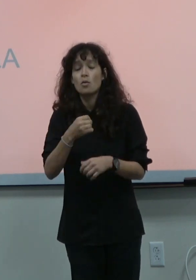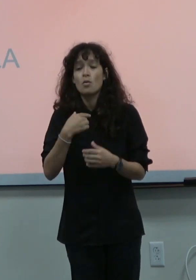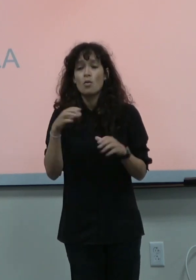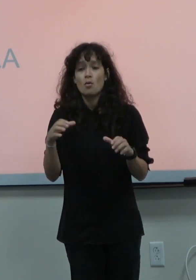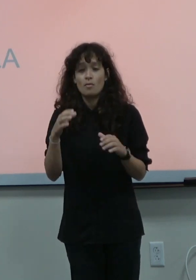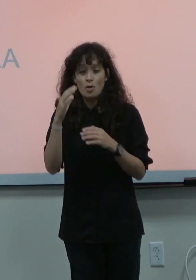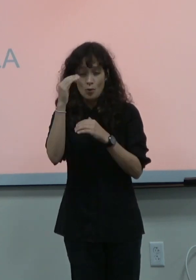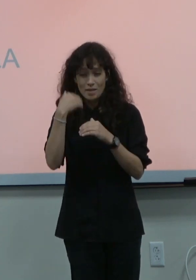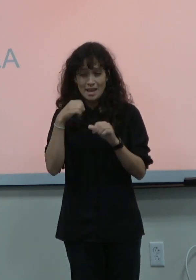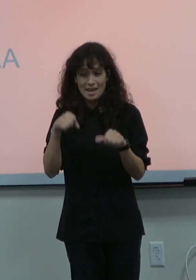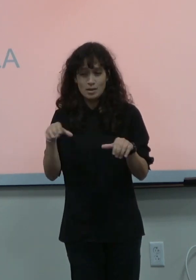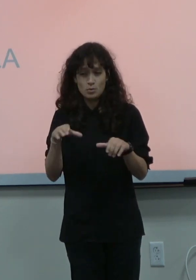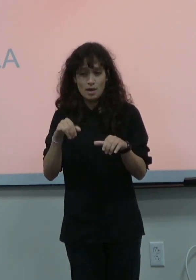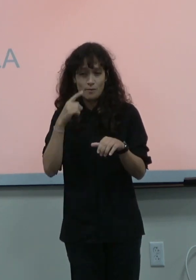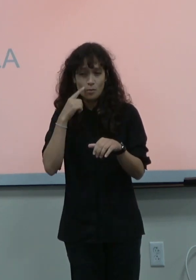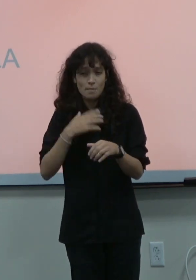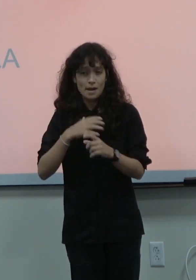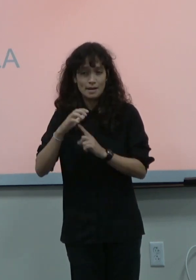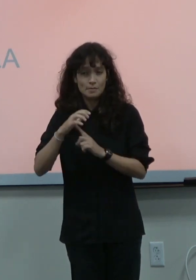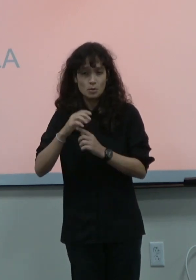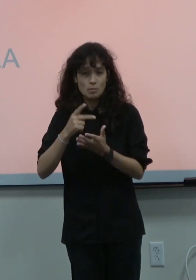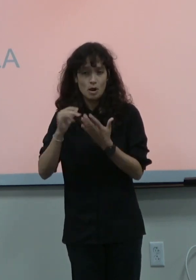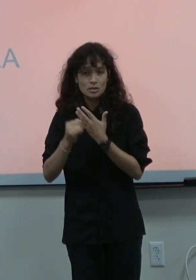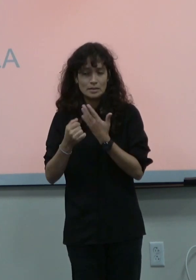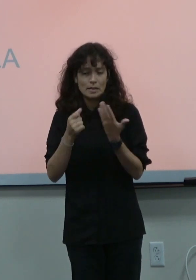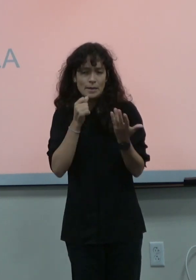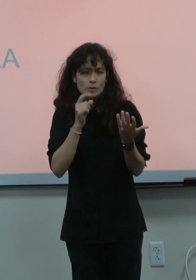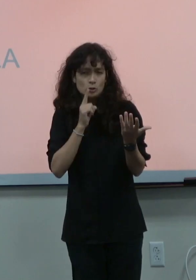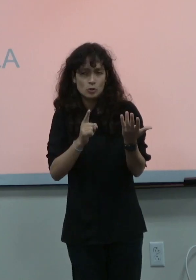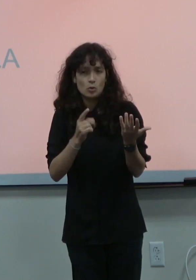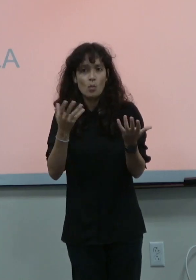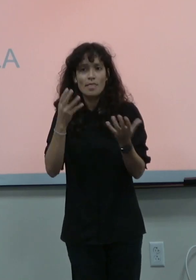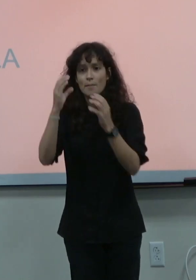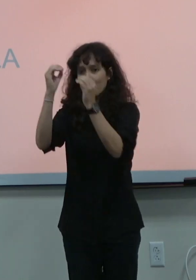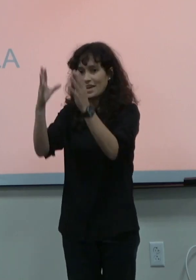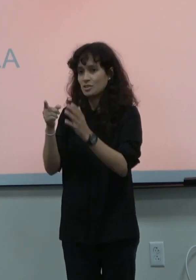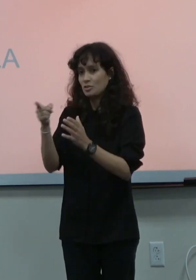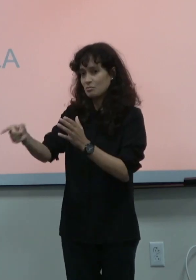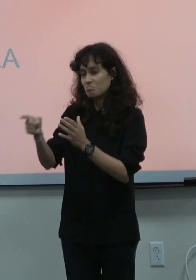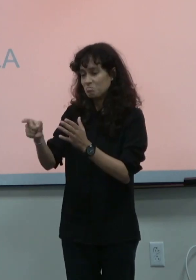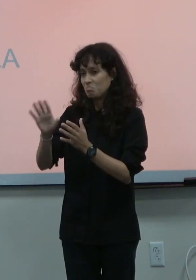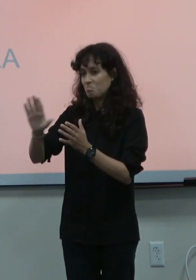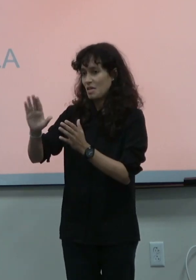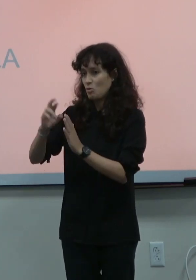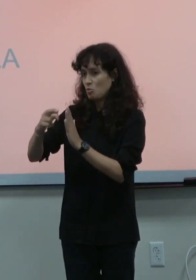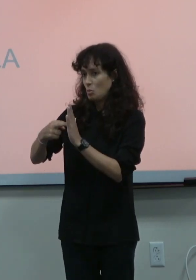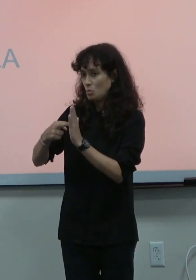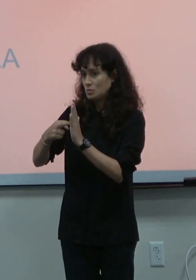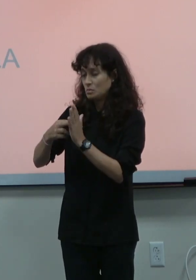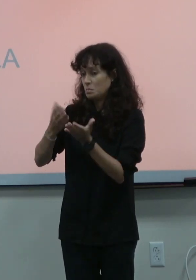what the professor will have or if they have any rules, but if they don't,